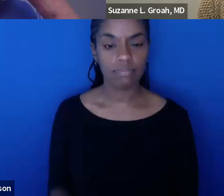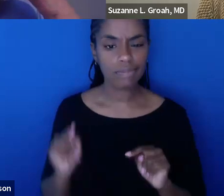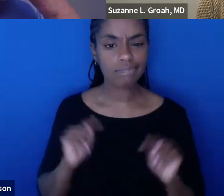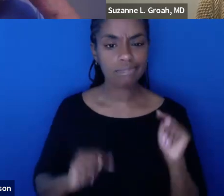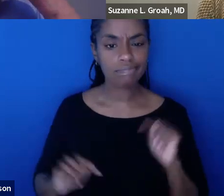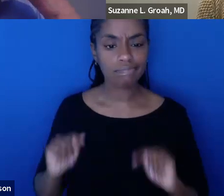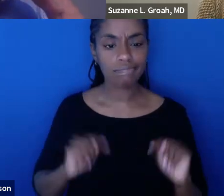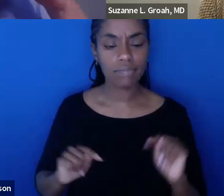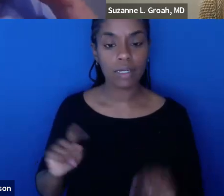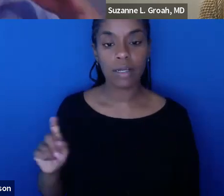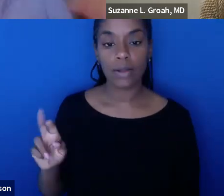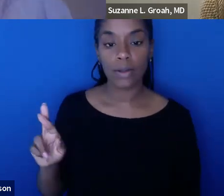urodynamics before we move on.